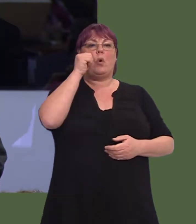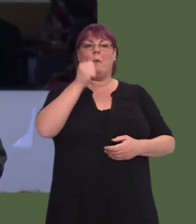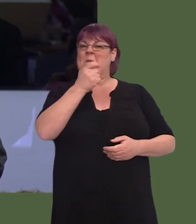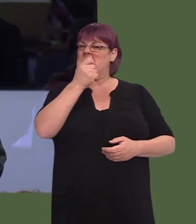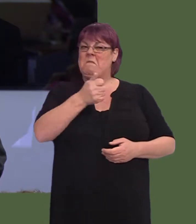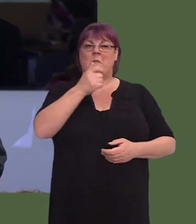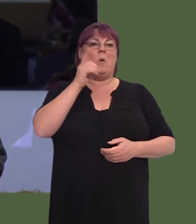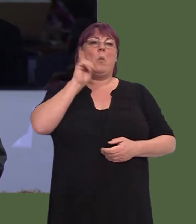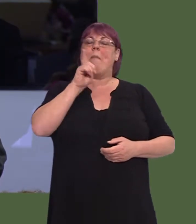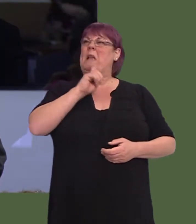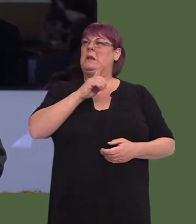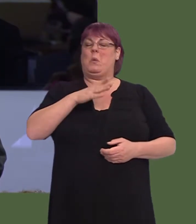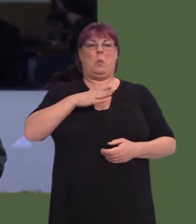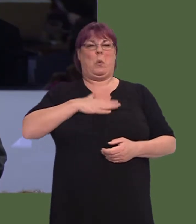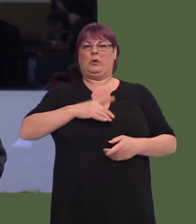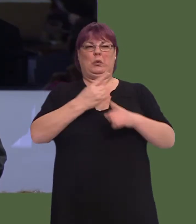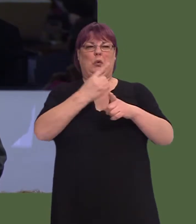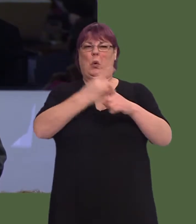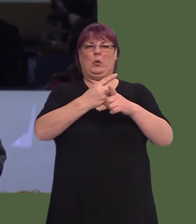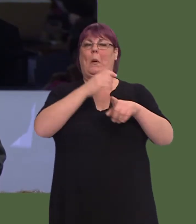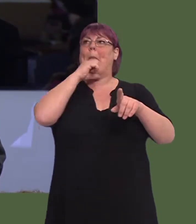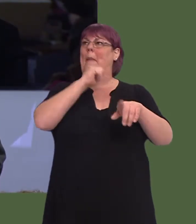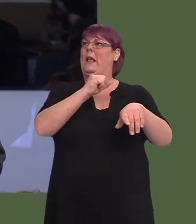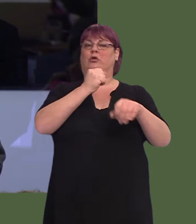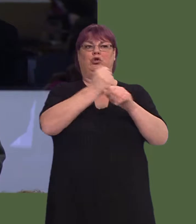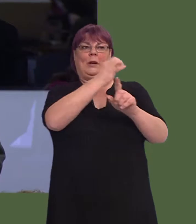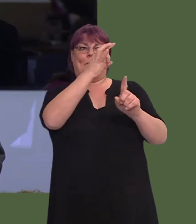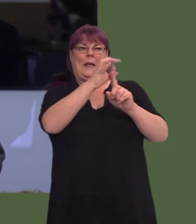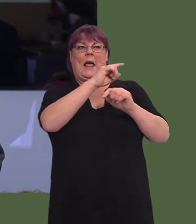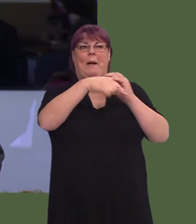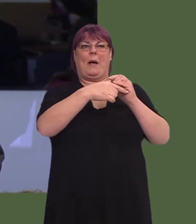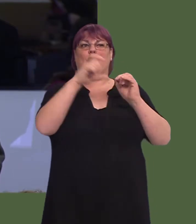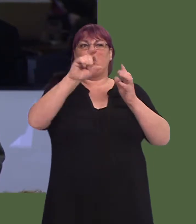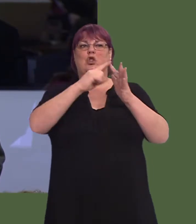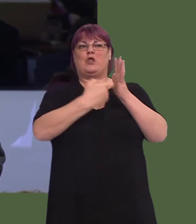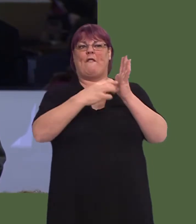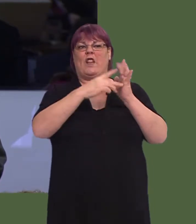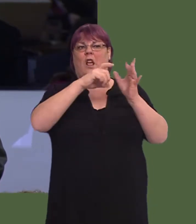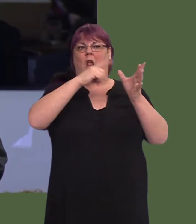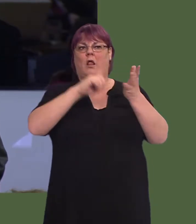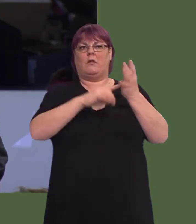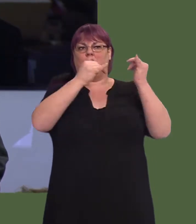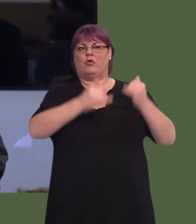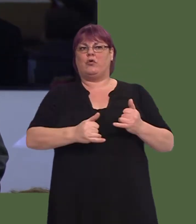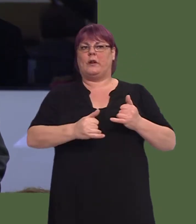comfortable talking to a male GP about cervical screening, compared to 45 per cent of white